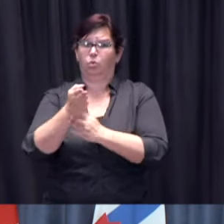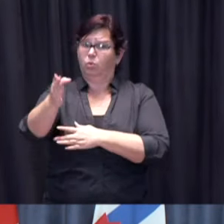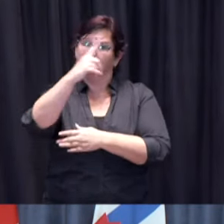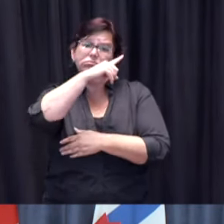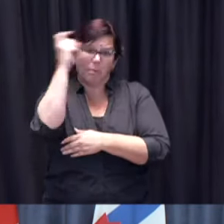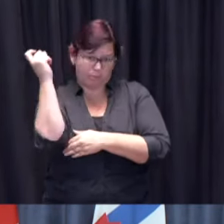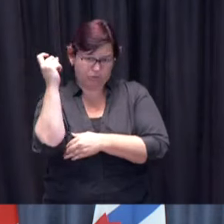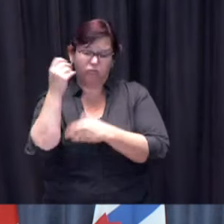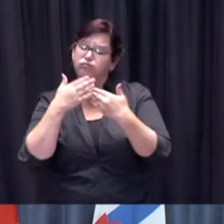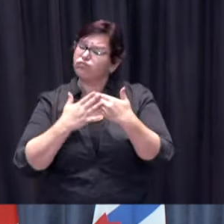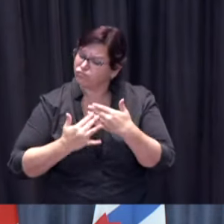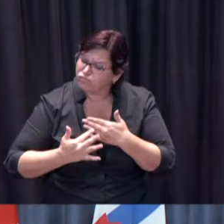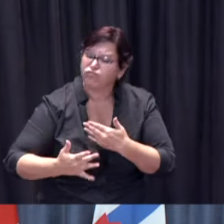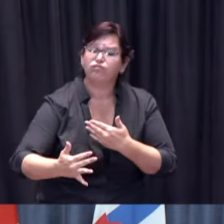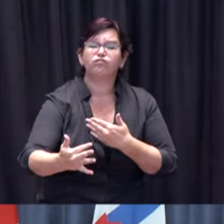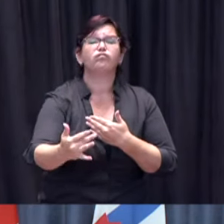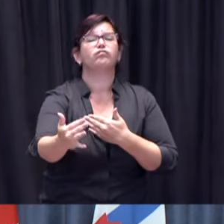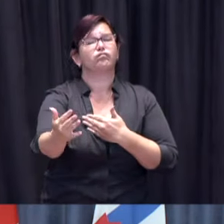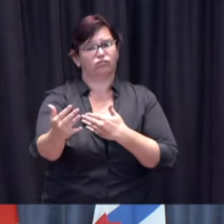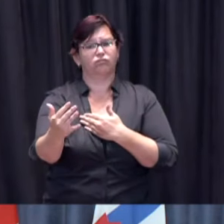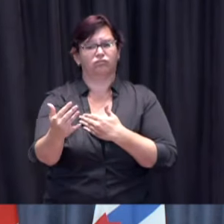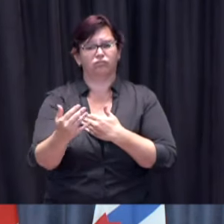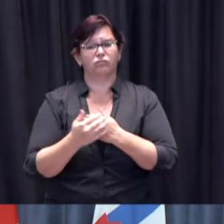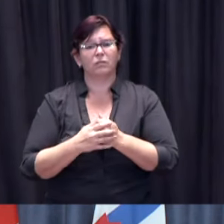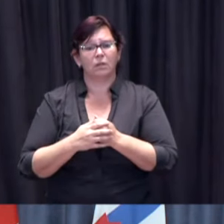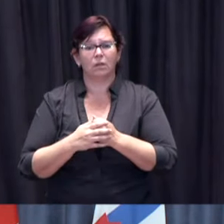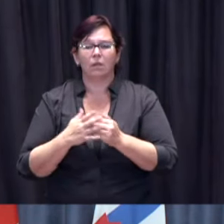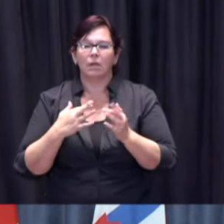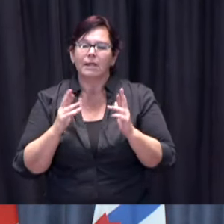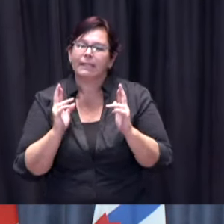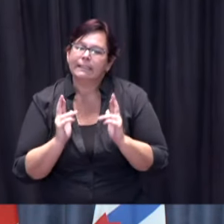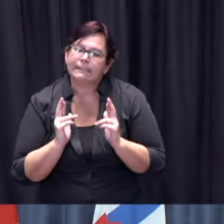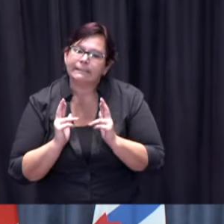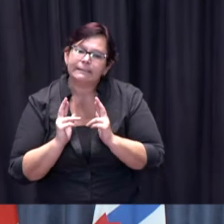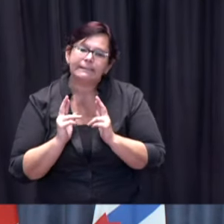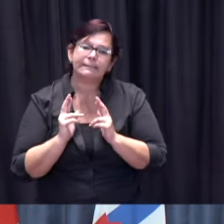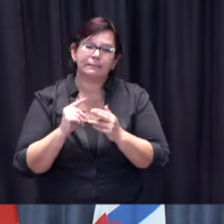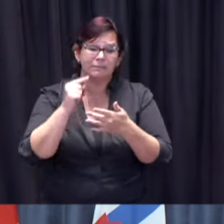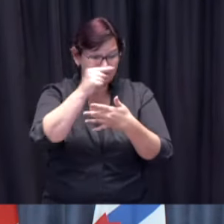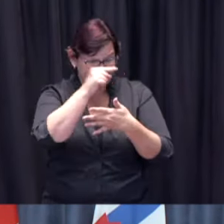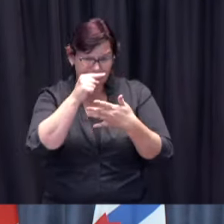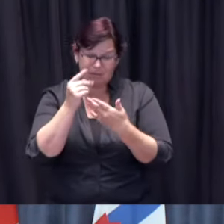And I hope it will also serve all of these measures for that matter as a reminder that we still